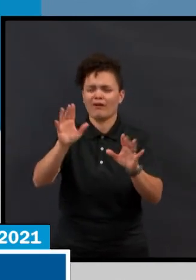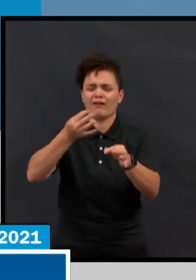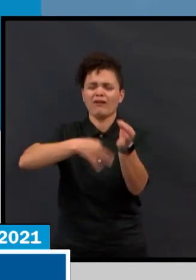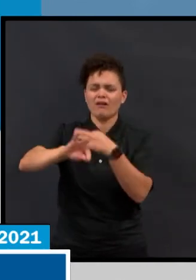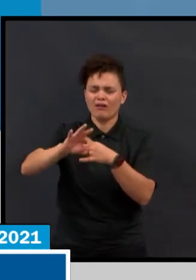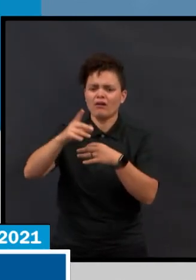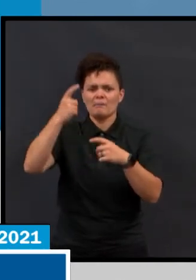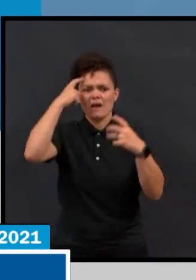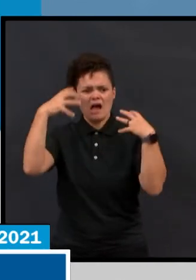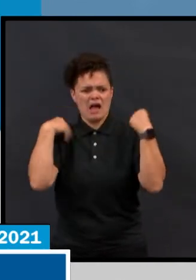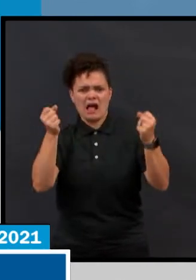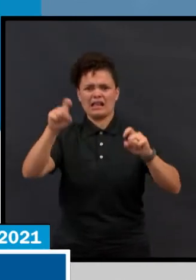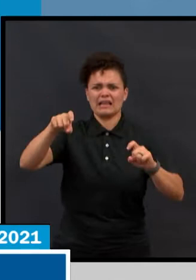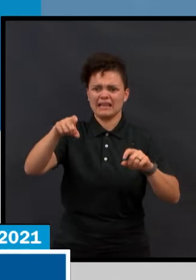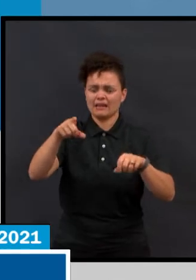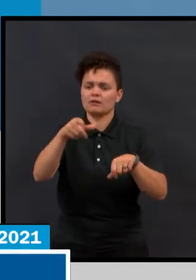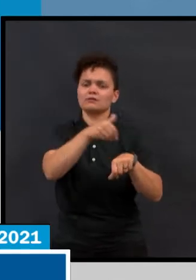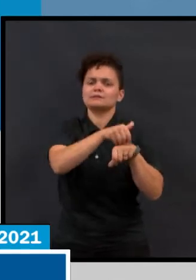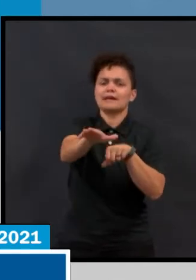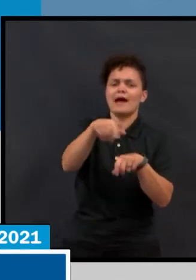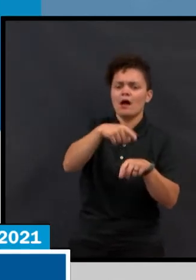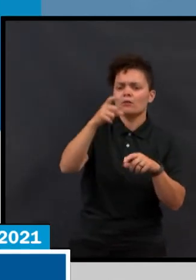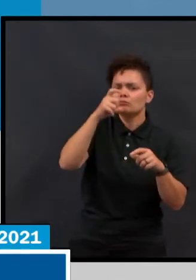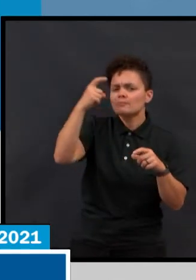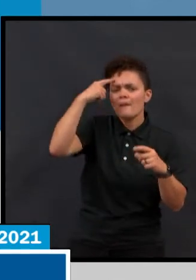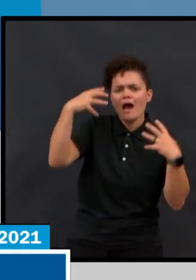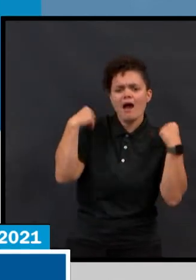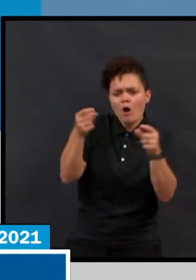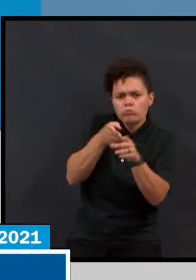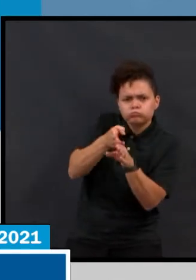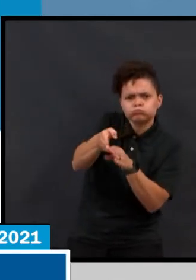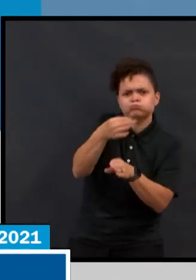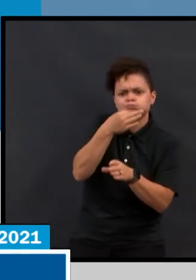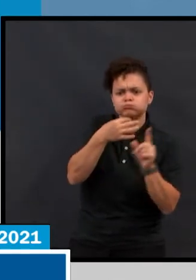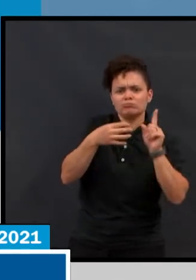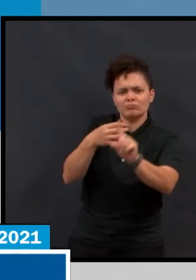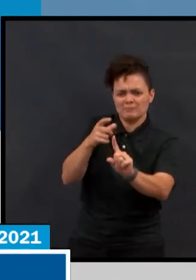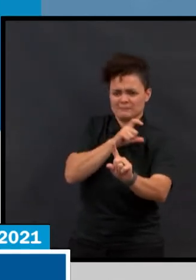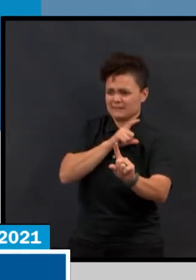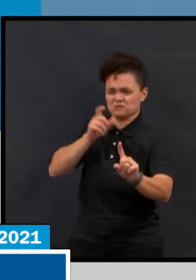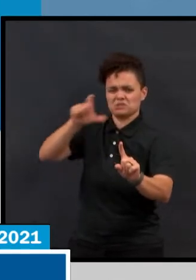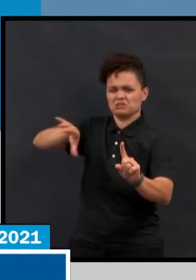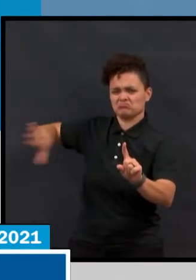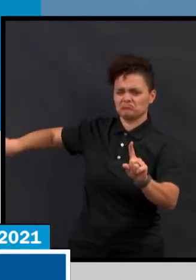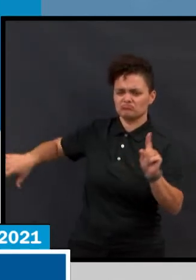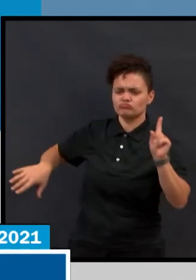behavior health challenge as opposed to a criminal challenge where someone might be in danger and